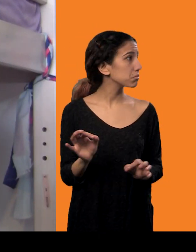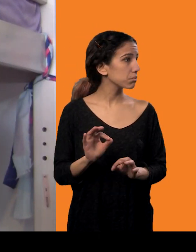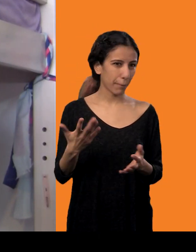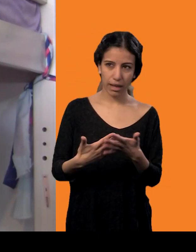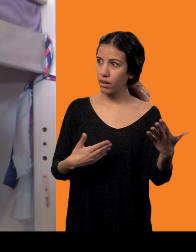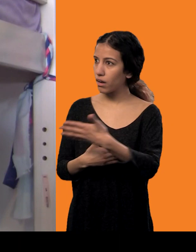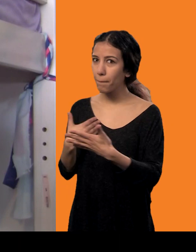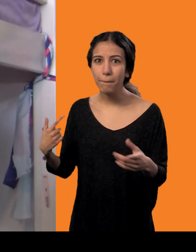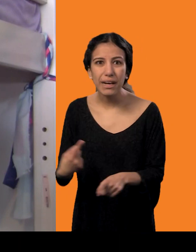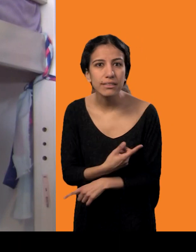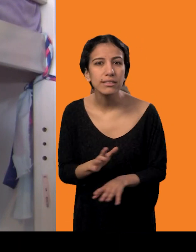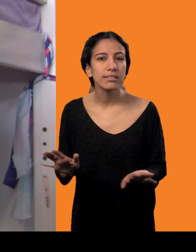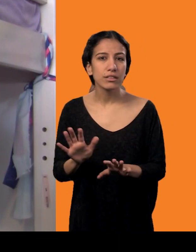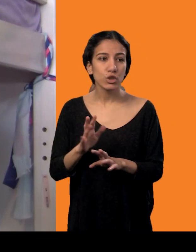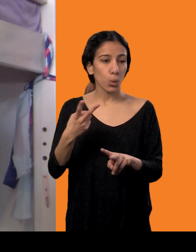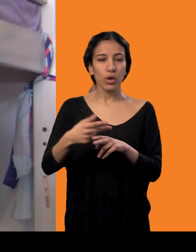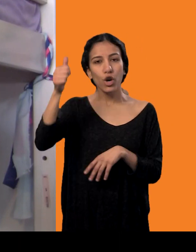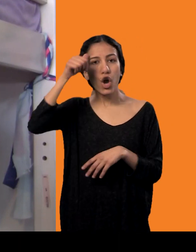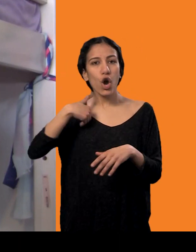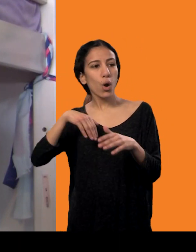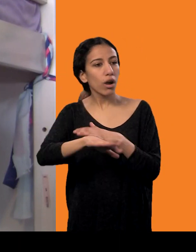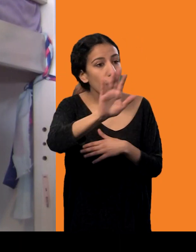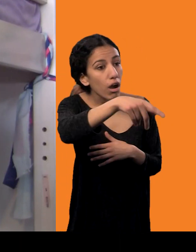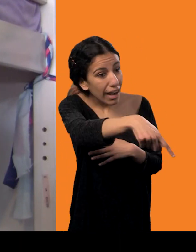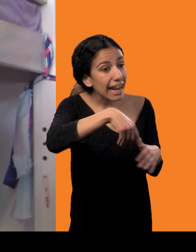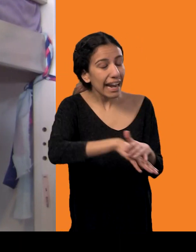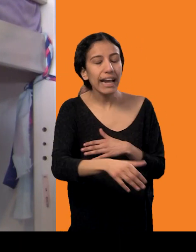because they usually shout from round the corner but if my doctor knows I'm